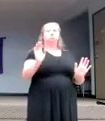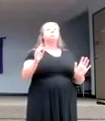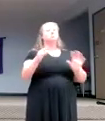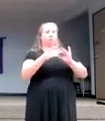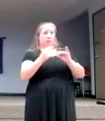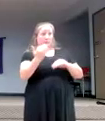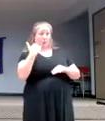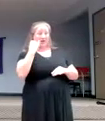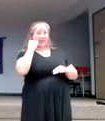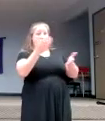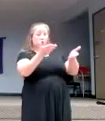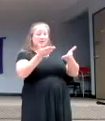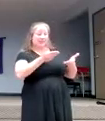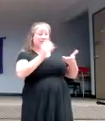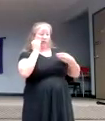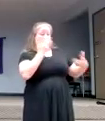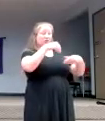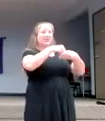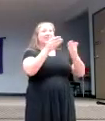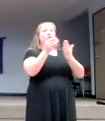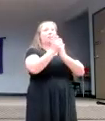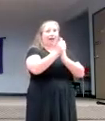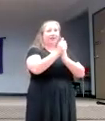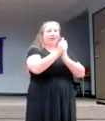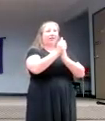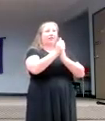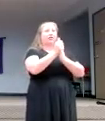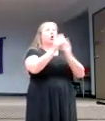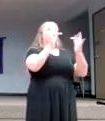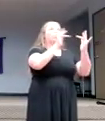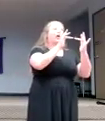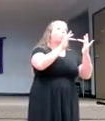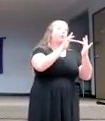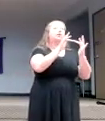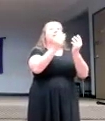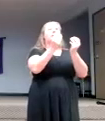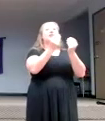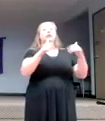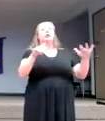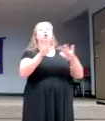if you received information in your packets of outreach material, your lot was designated